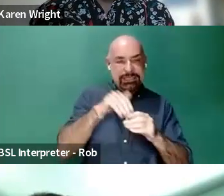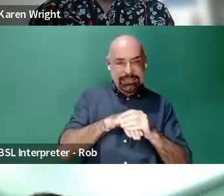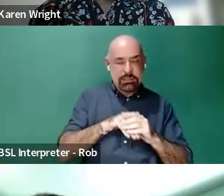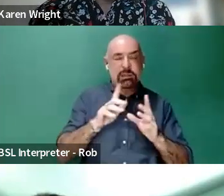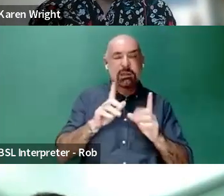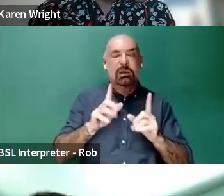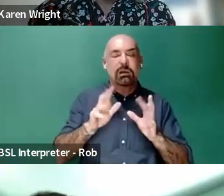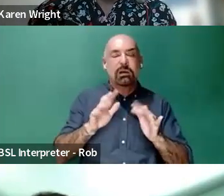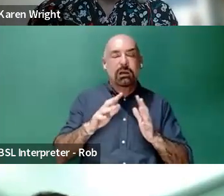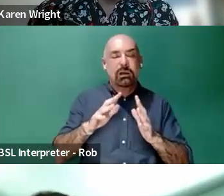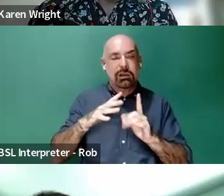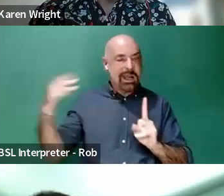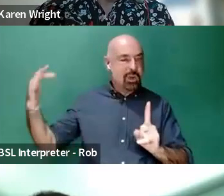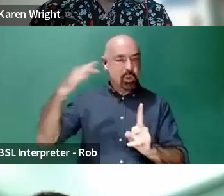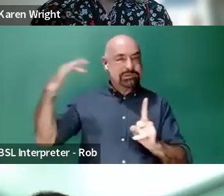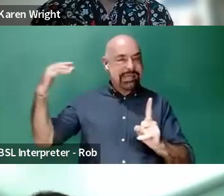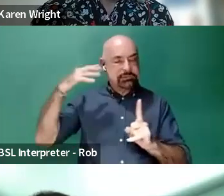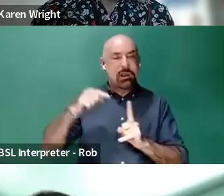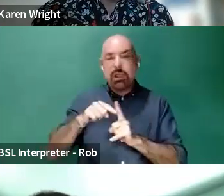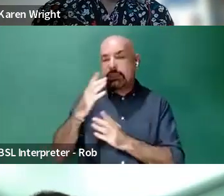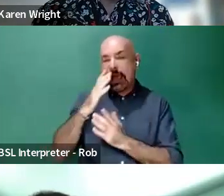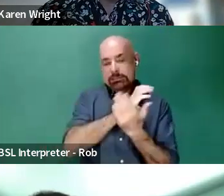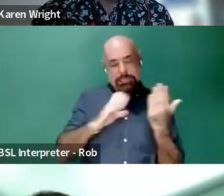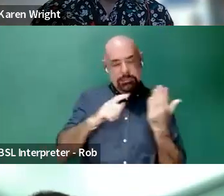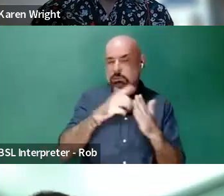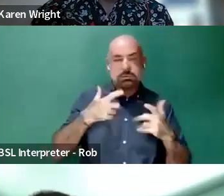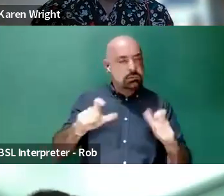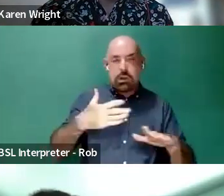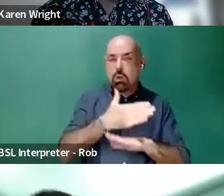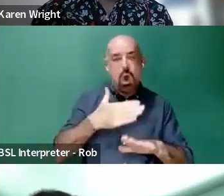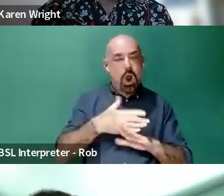But again, as I said, that section is a work in progress. If anybody's got anything that they think